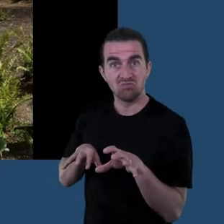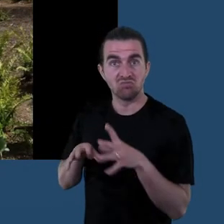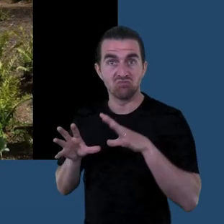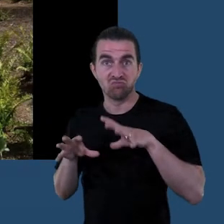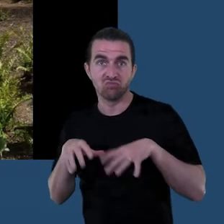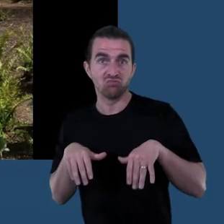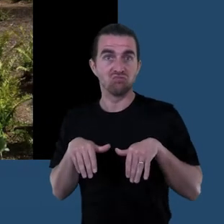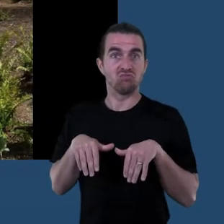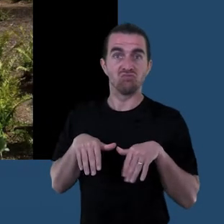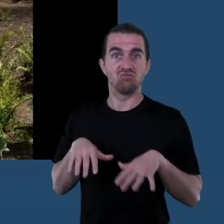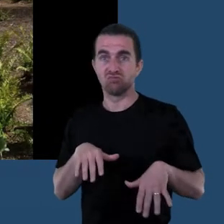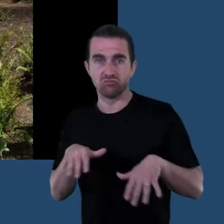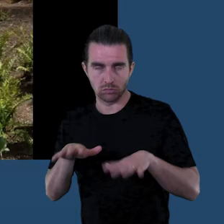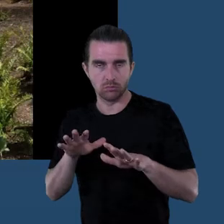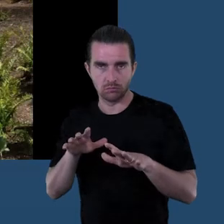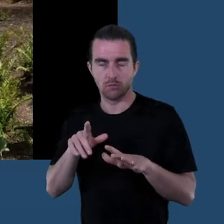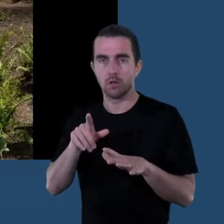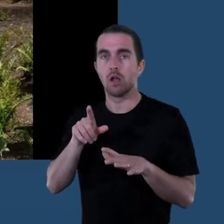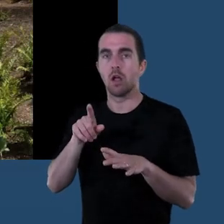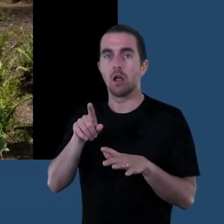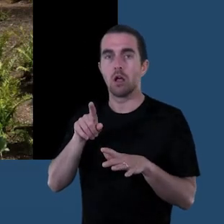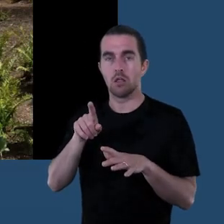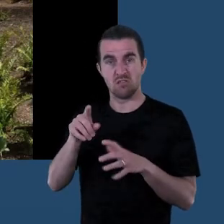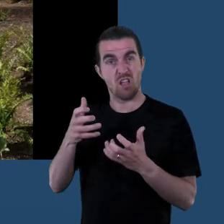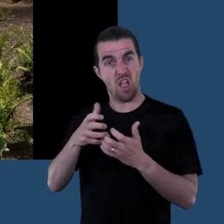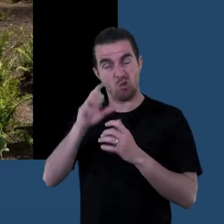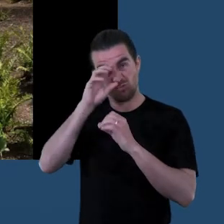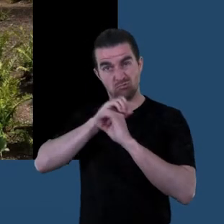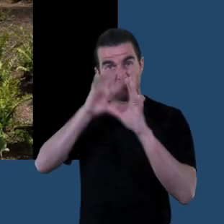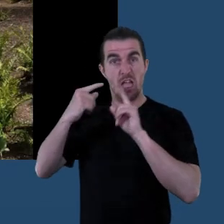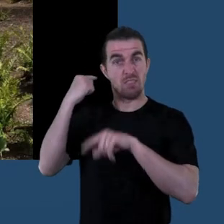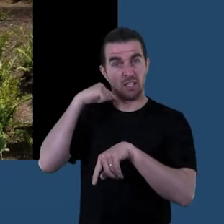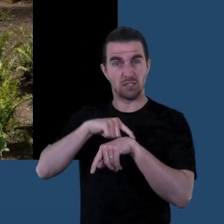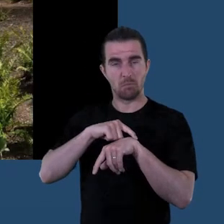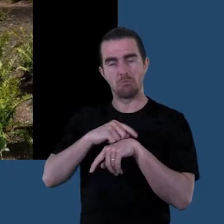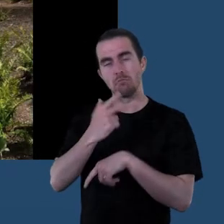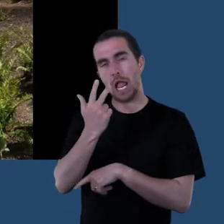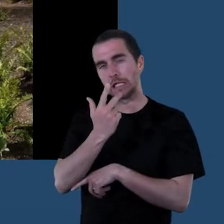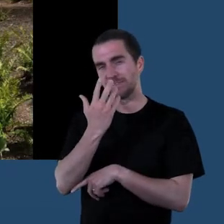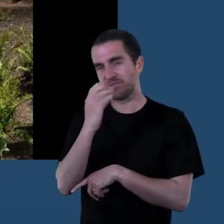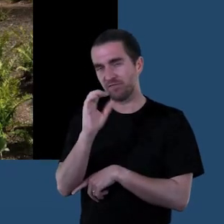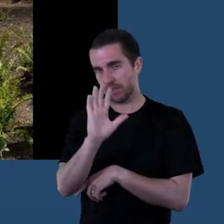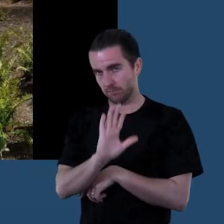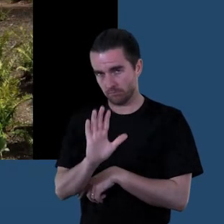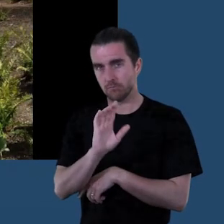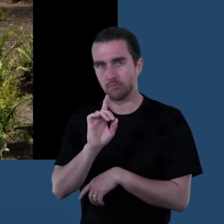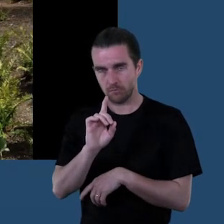actually looking at at how those were perceived in the day in sort of 1850s.